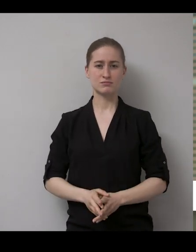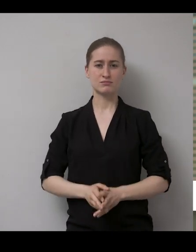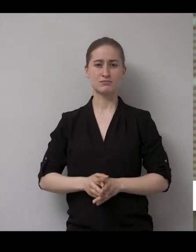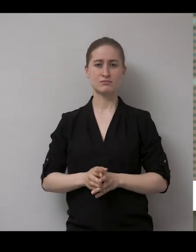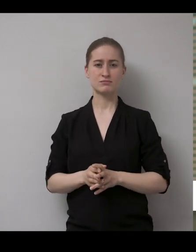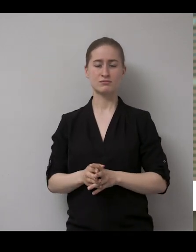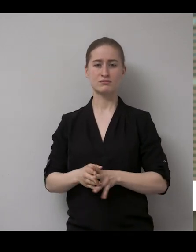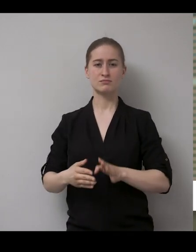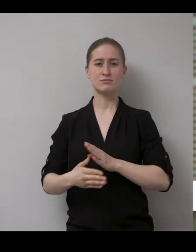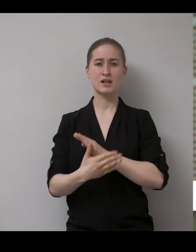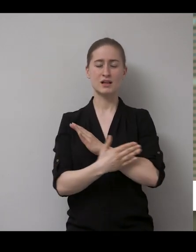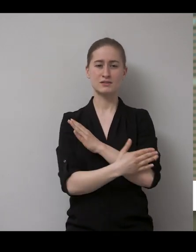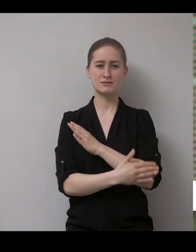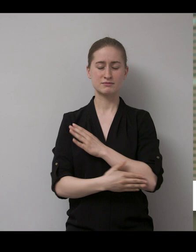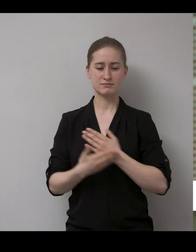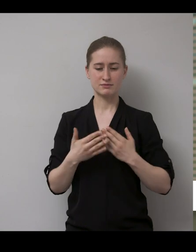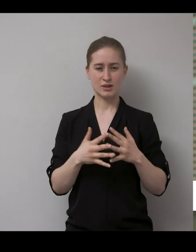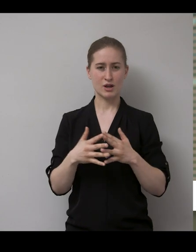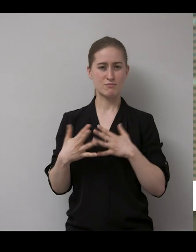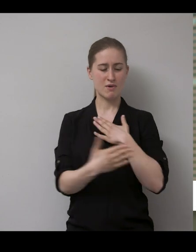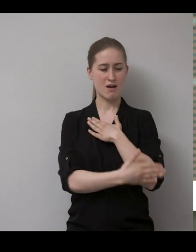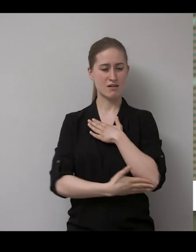O'er the land of the free